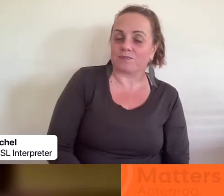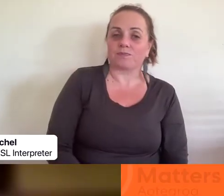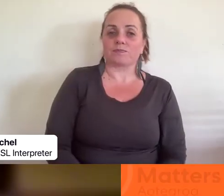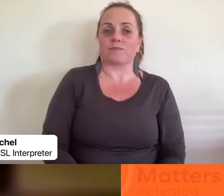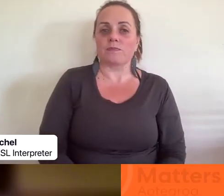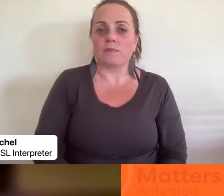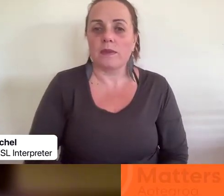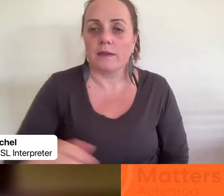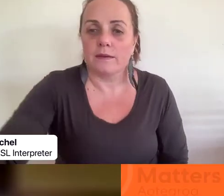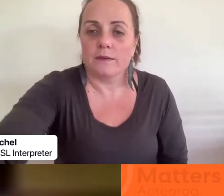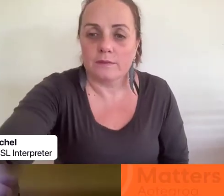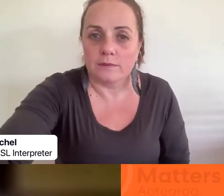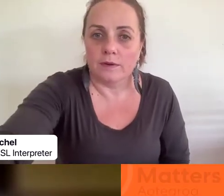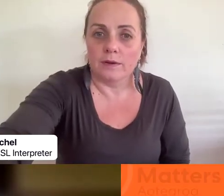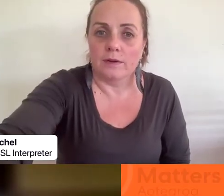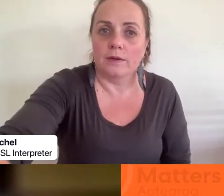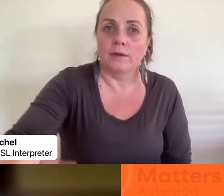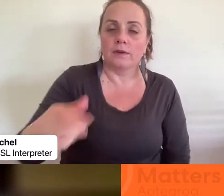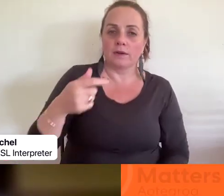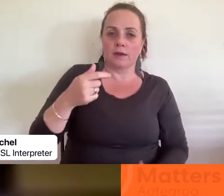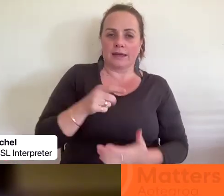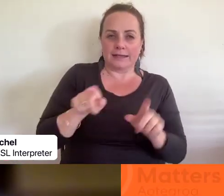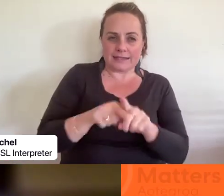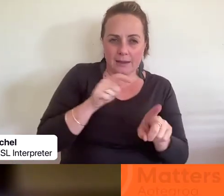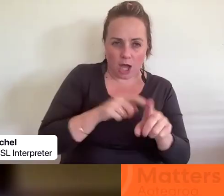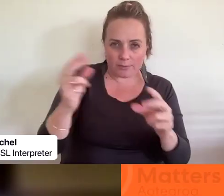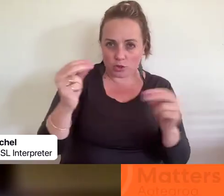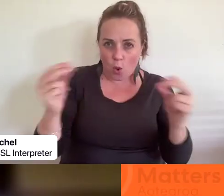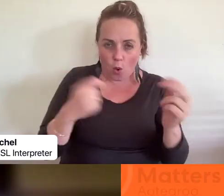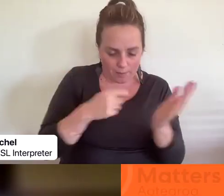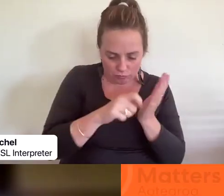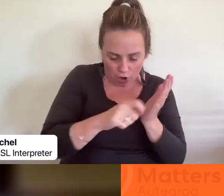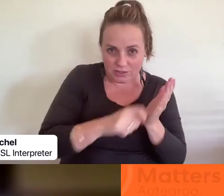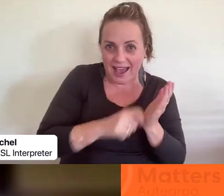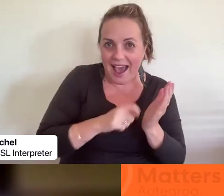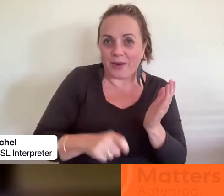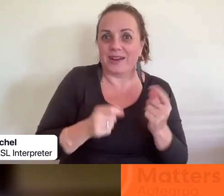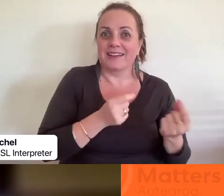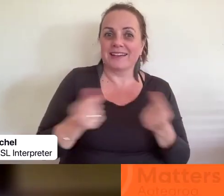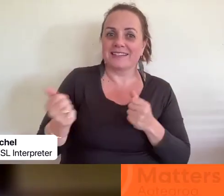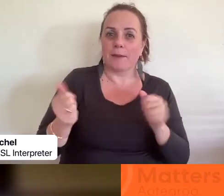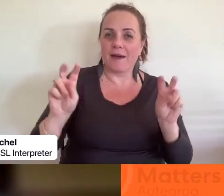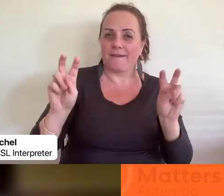I wrote down as people were speaking right from the start some of the phrases that really